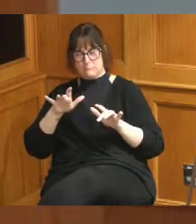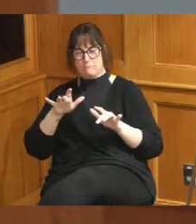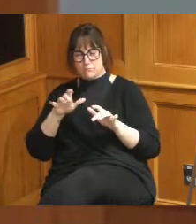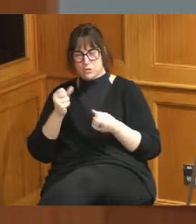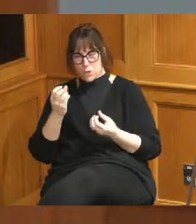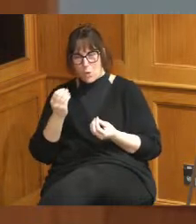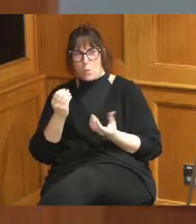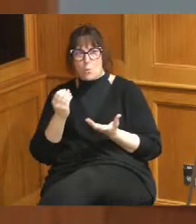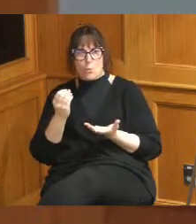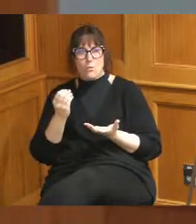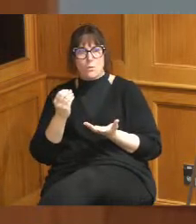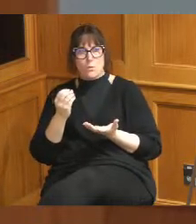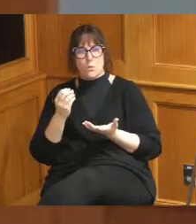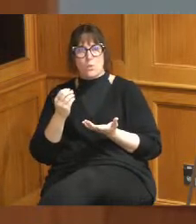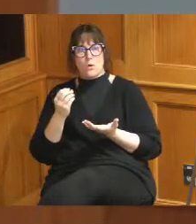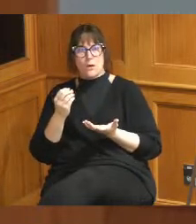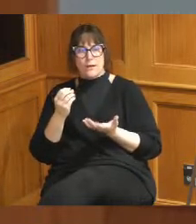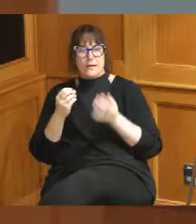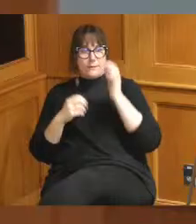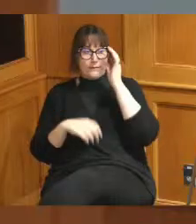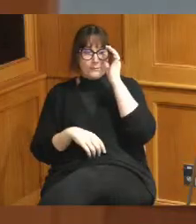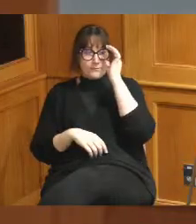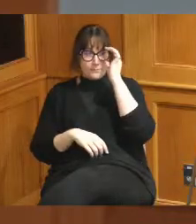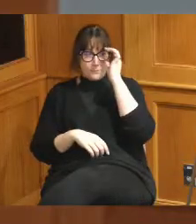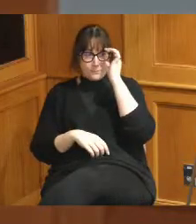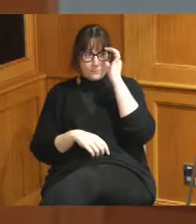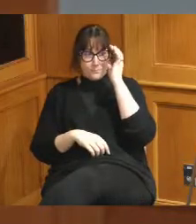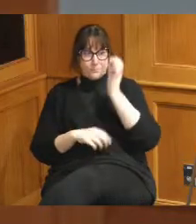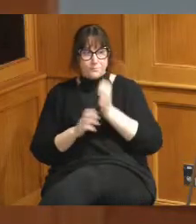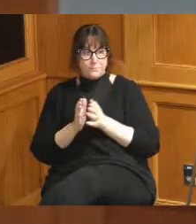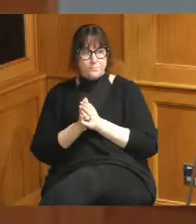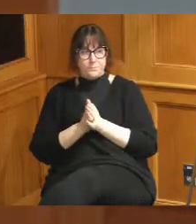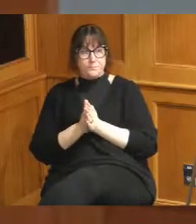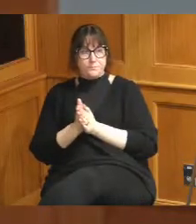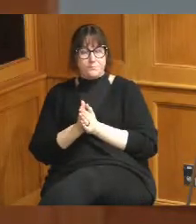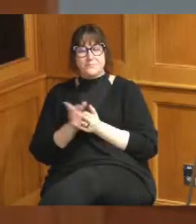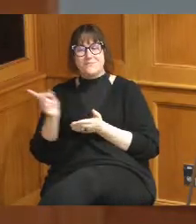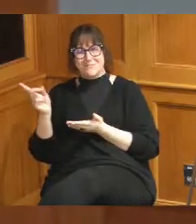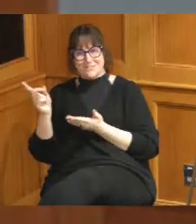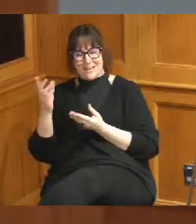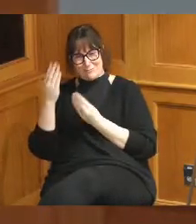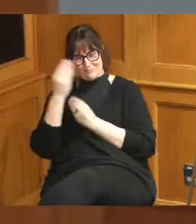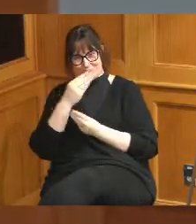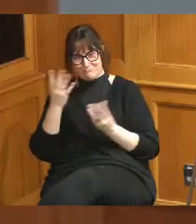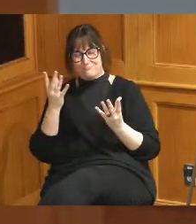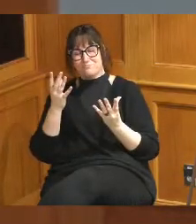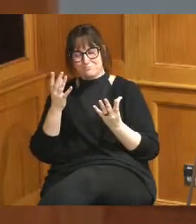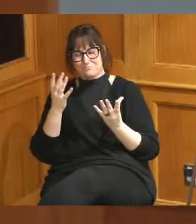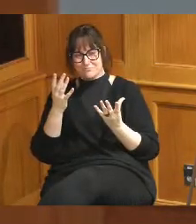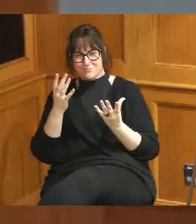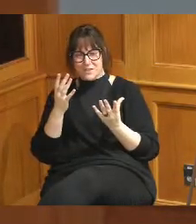which is delayed my appearance here for a couple weeks as well but he sends his regards I'm going